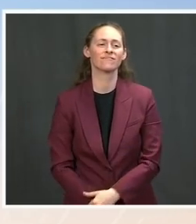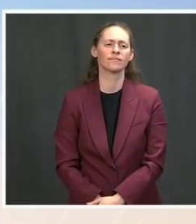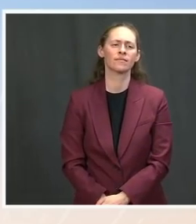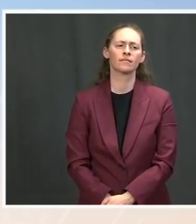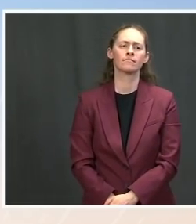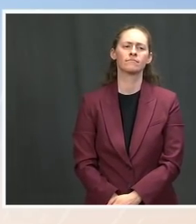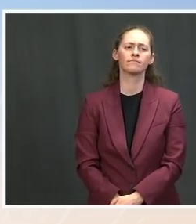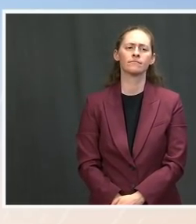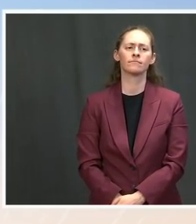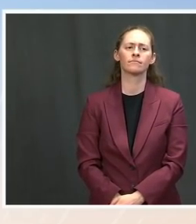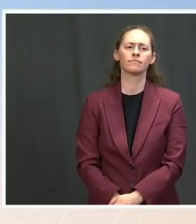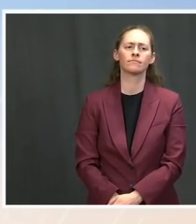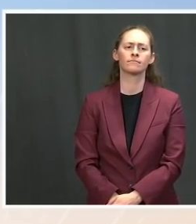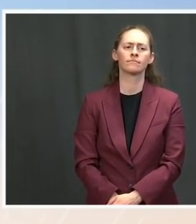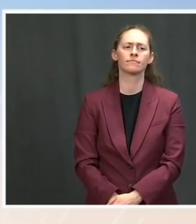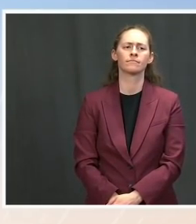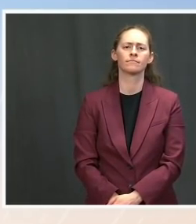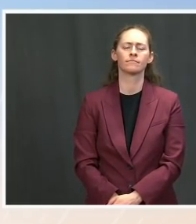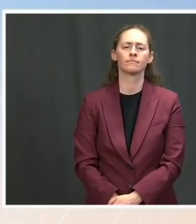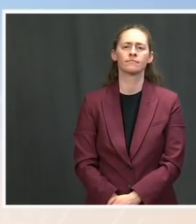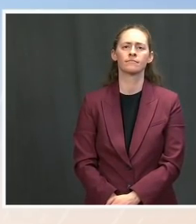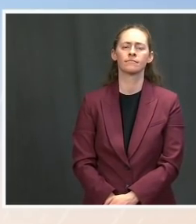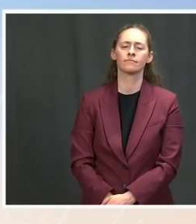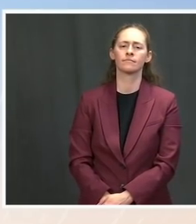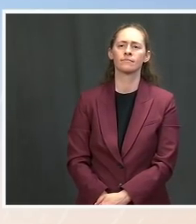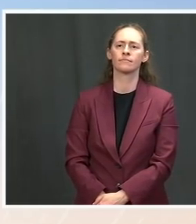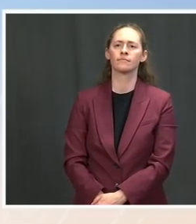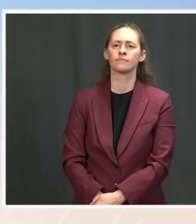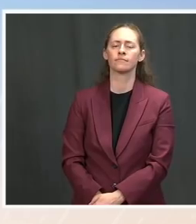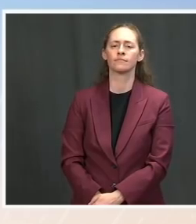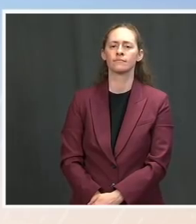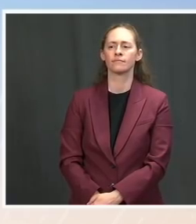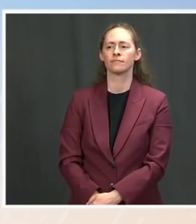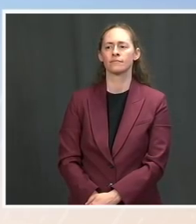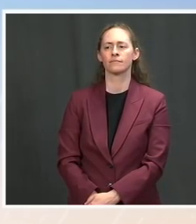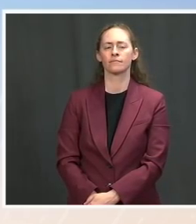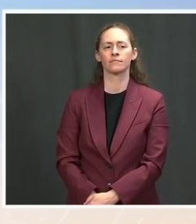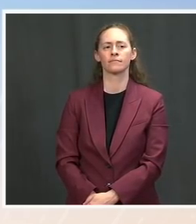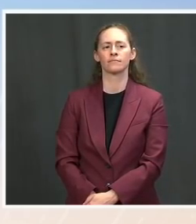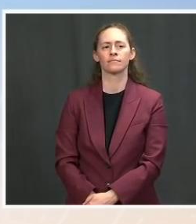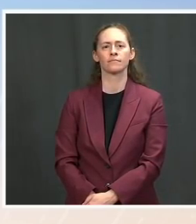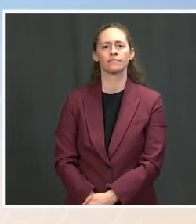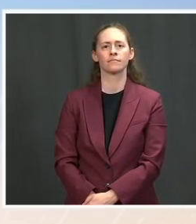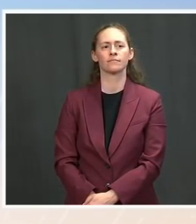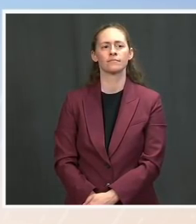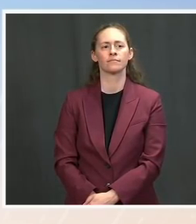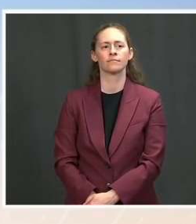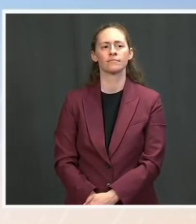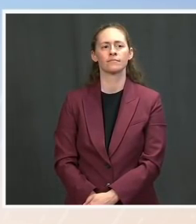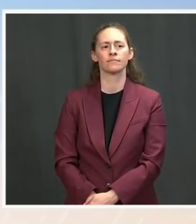The Press: Many key picks have not been made for these roles,